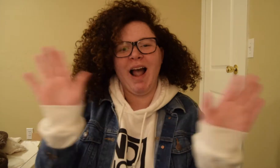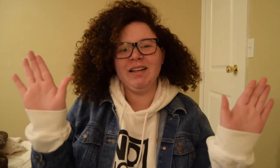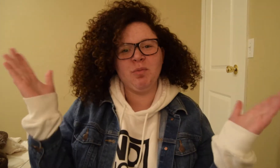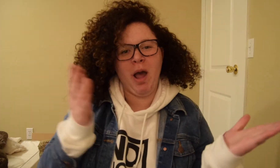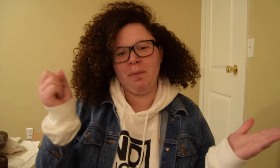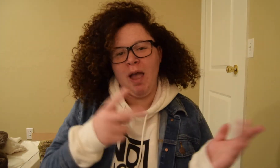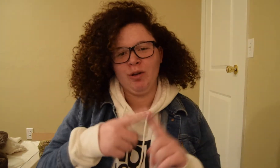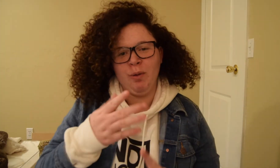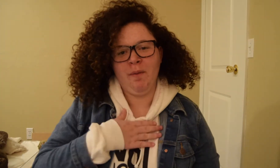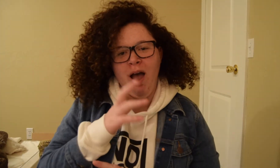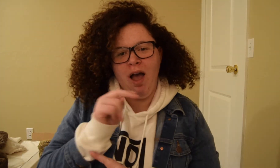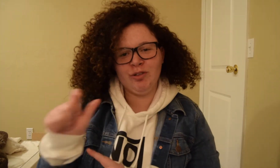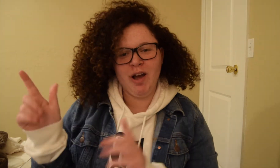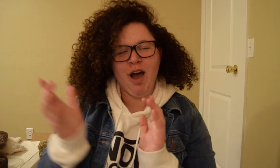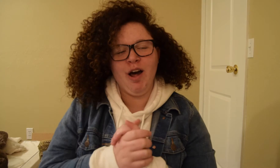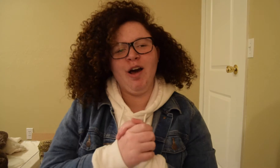Hey guys! Welcome back to my channel